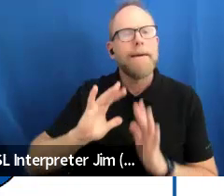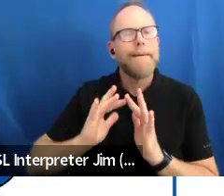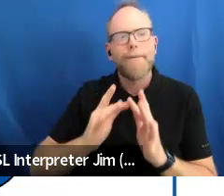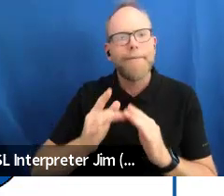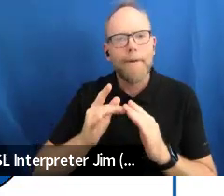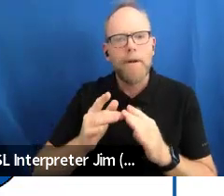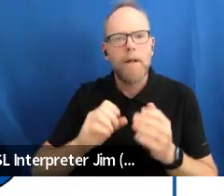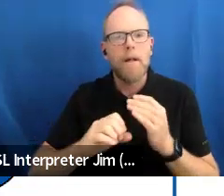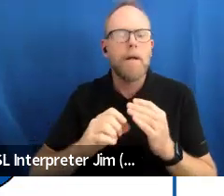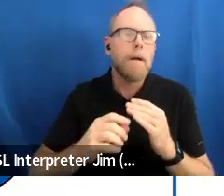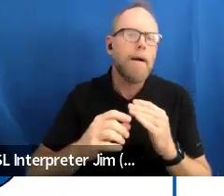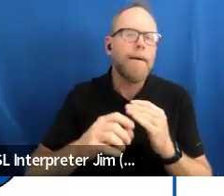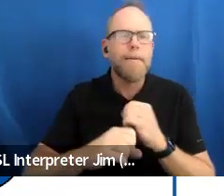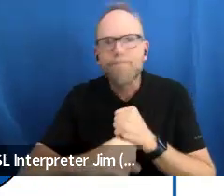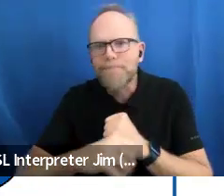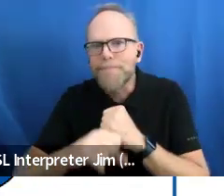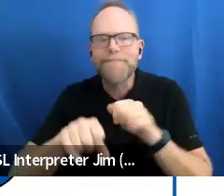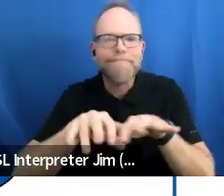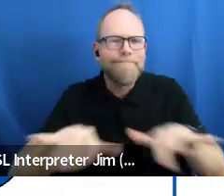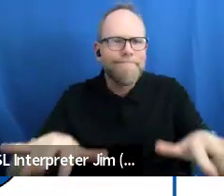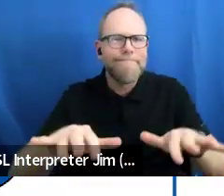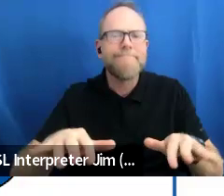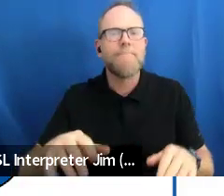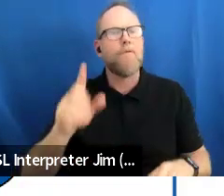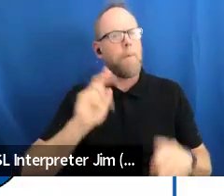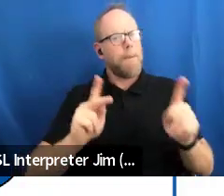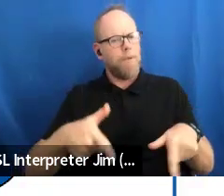community as a result of the Olmstead Decision. JAN GARRETT: Yeah and remember that this could